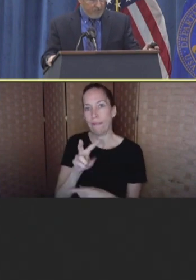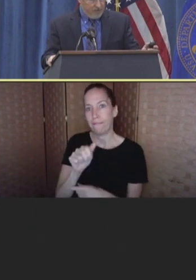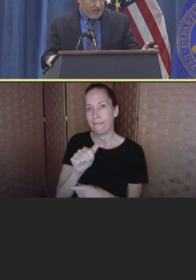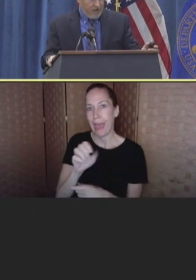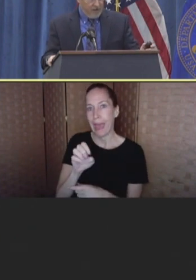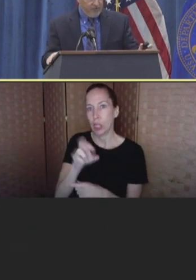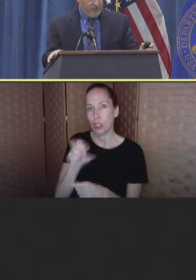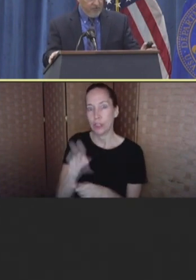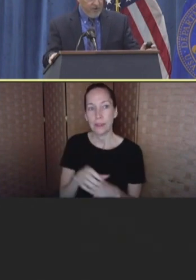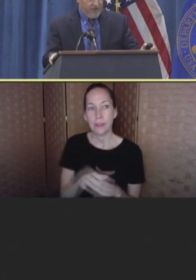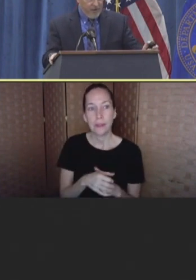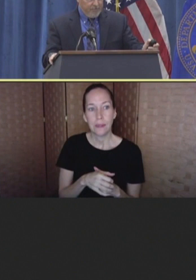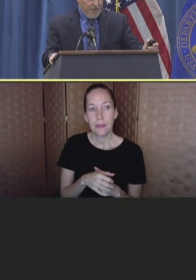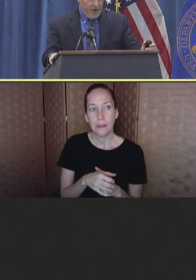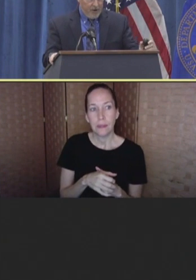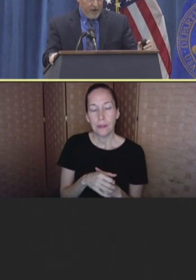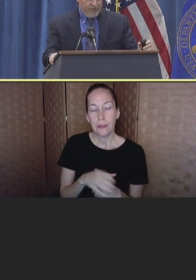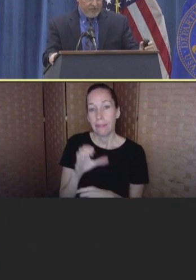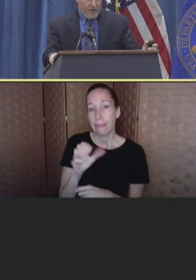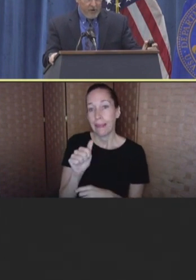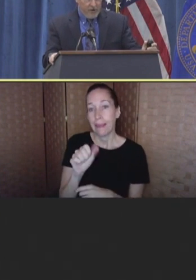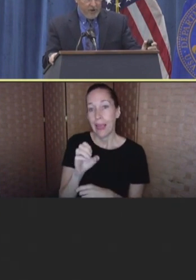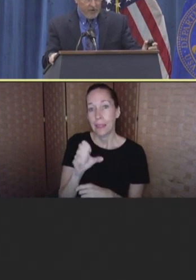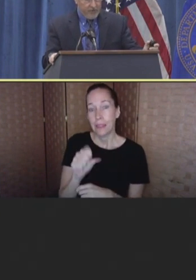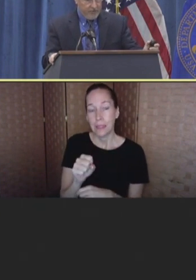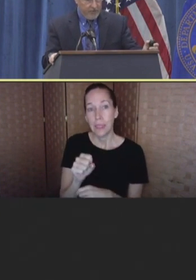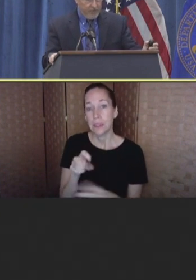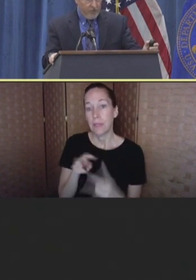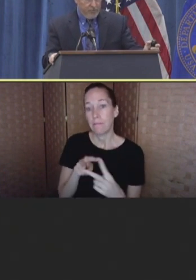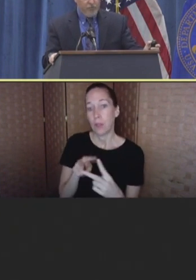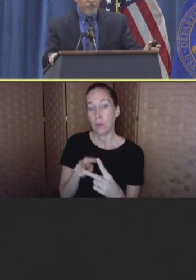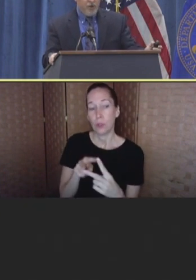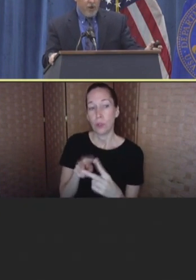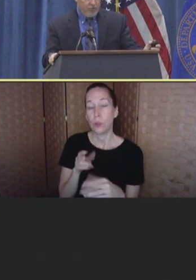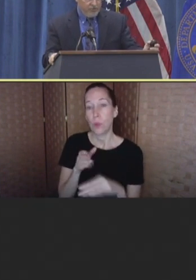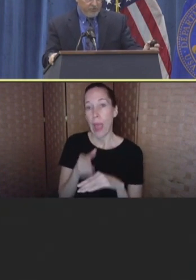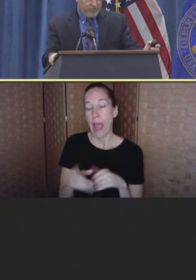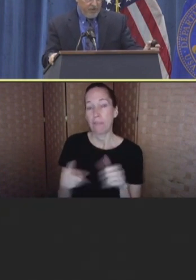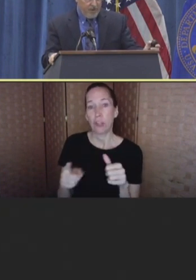the cases of verified myocarditis and pericarditis after the first booster dose.